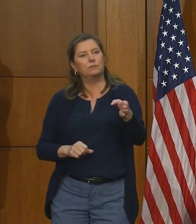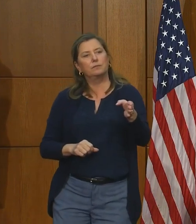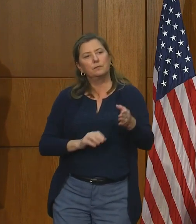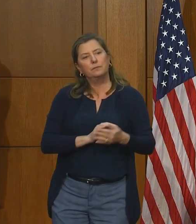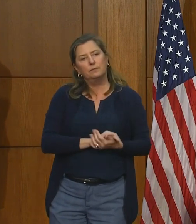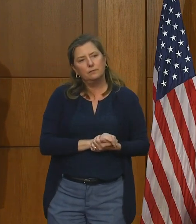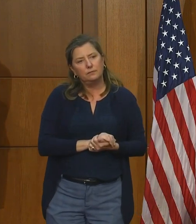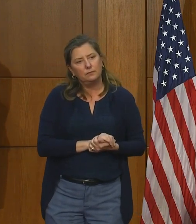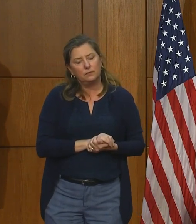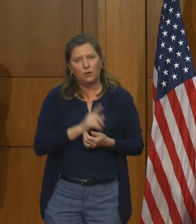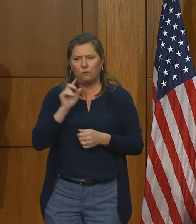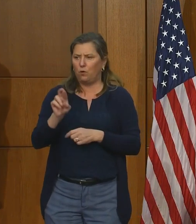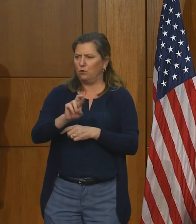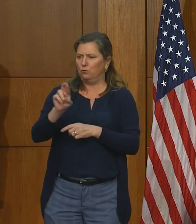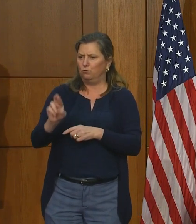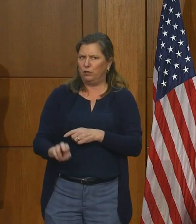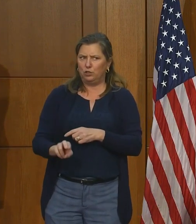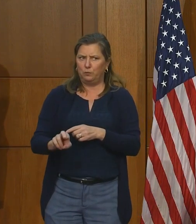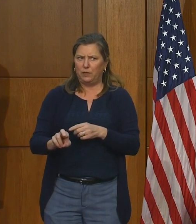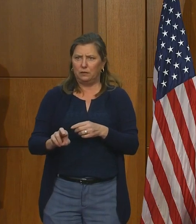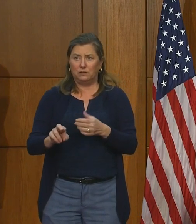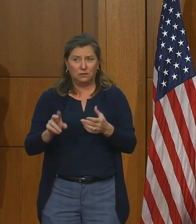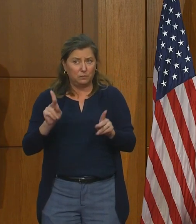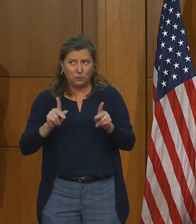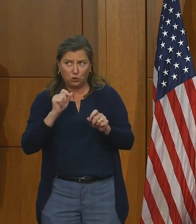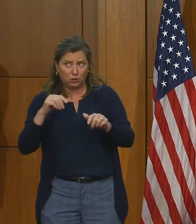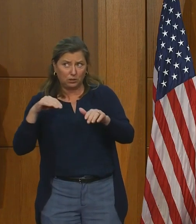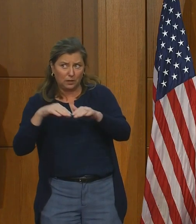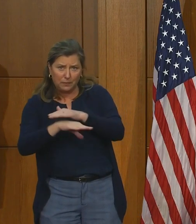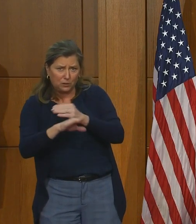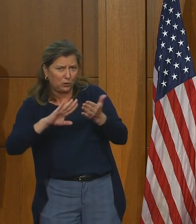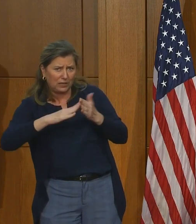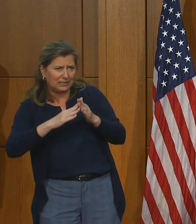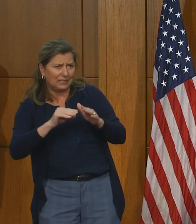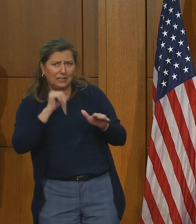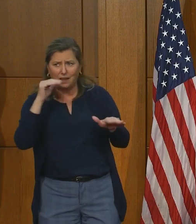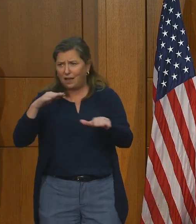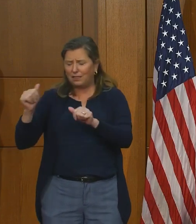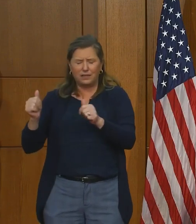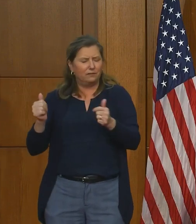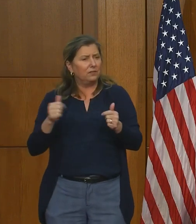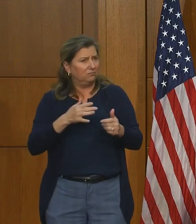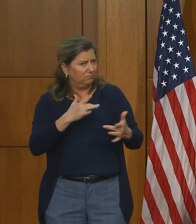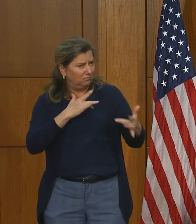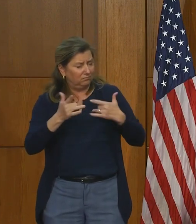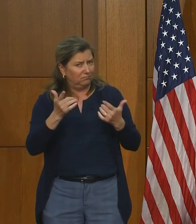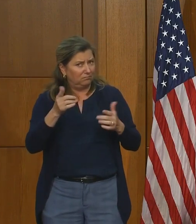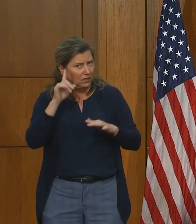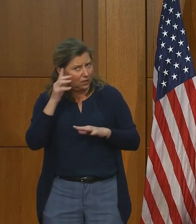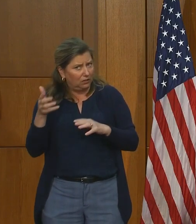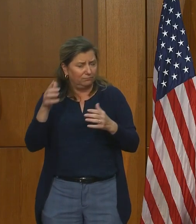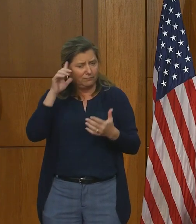THAT'S WHAT MAKES OUR DEMOCRACY